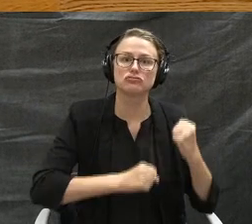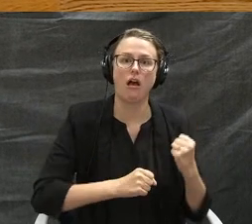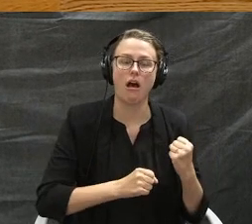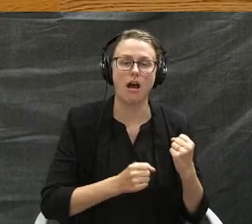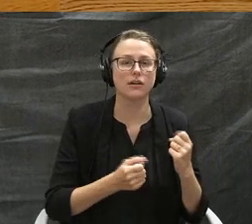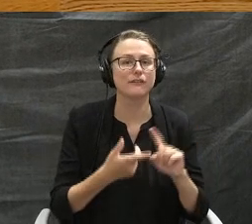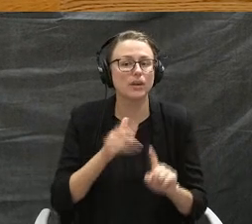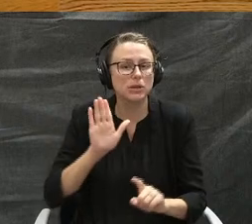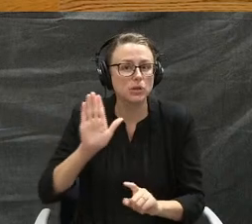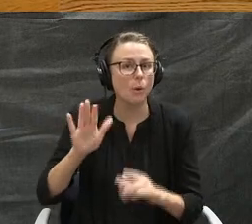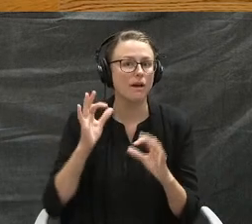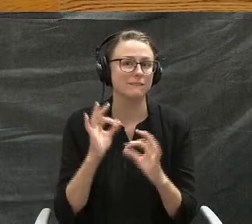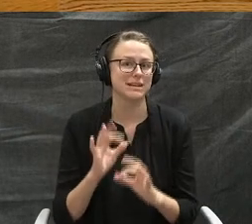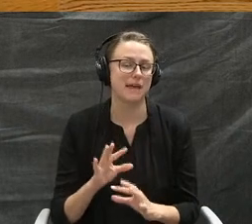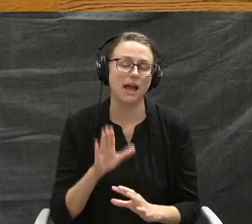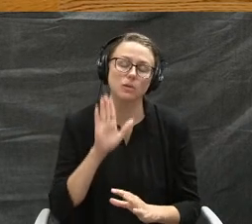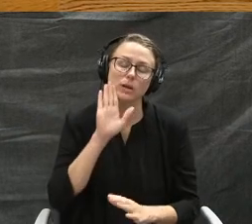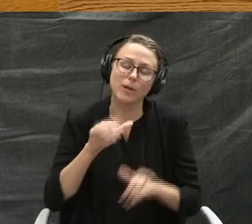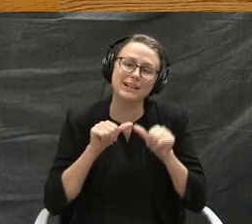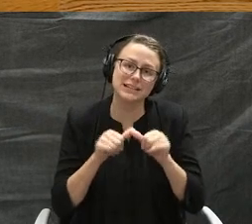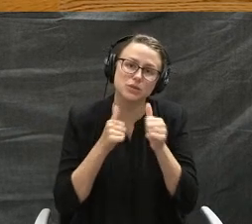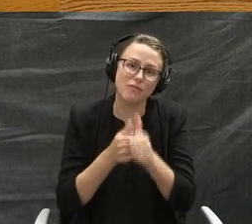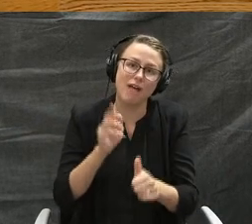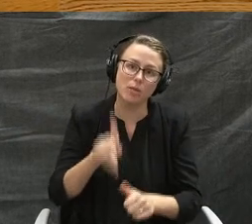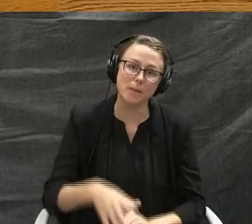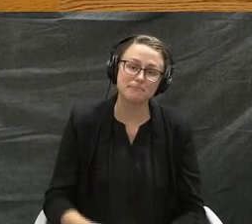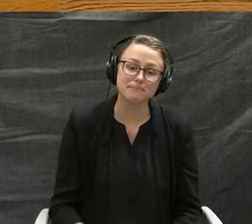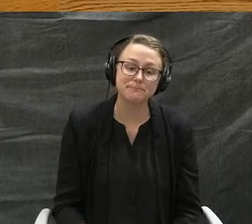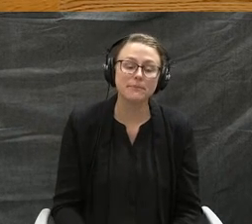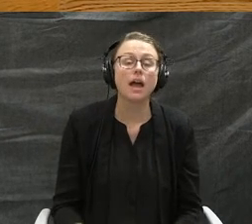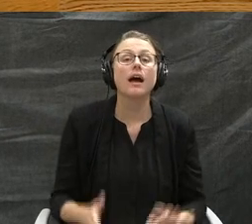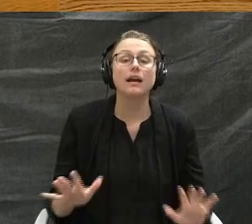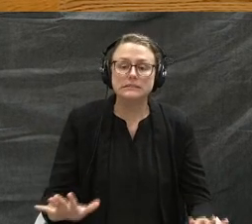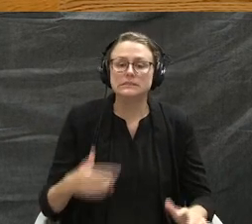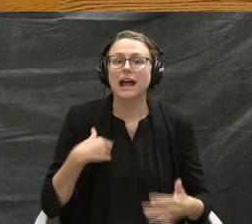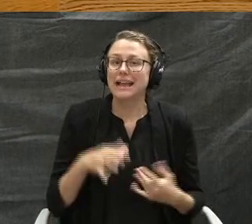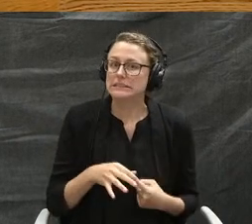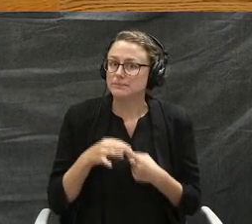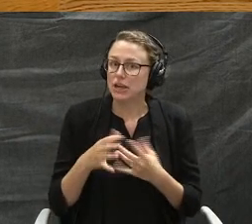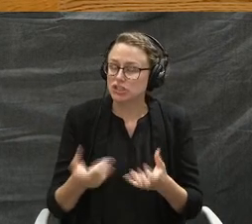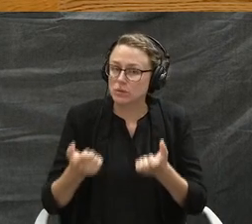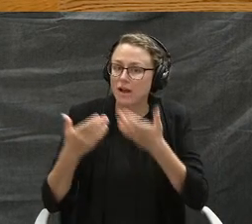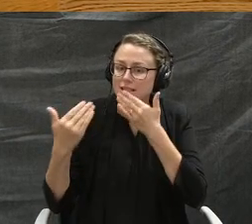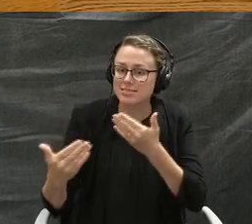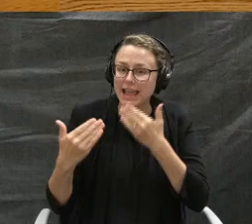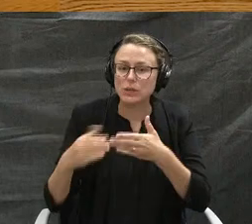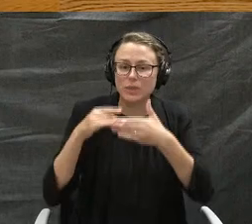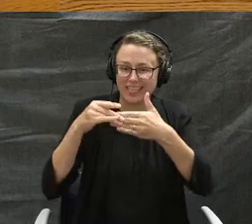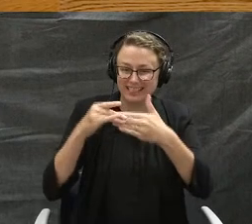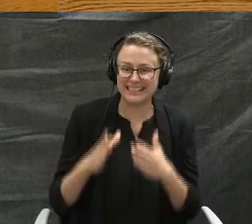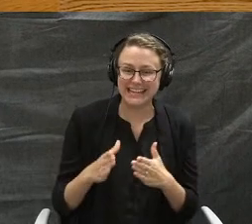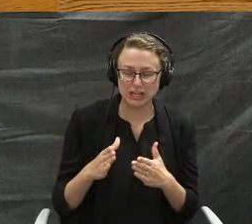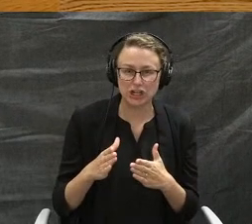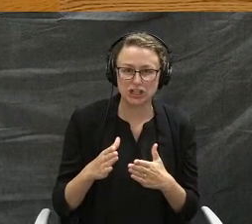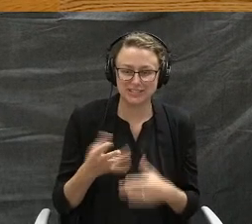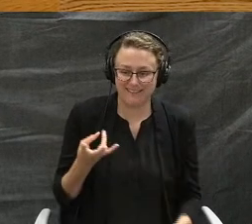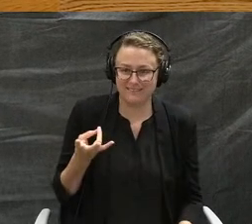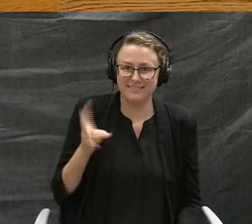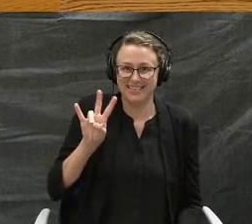follow up. So I especially want to thank the leaders of the Seven teams who are going to present an overview of their